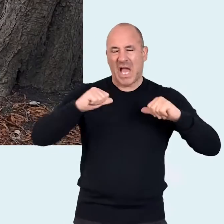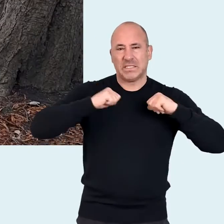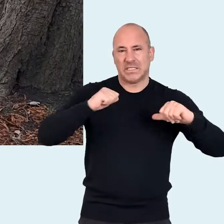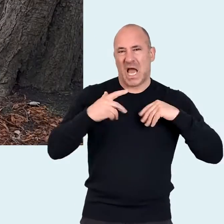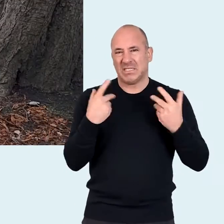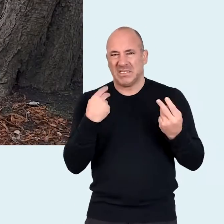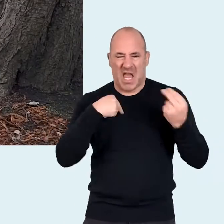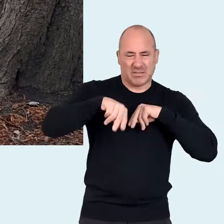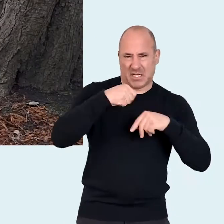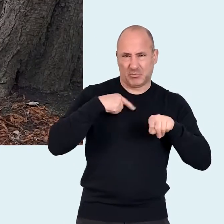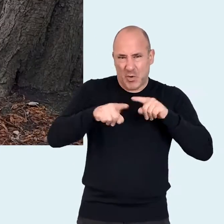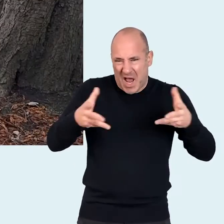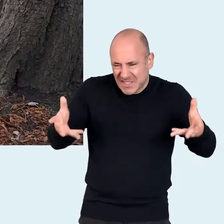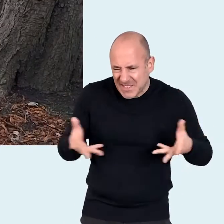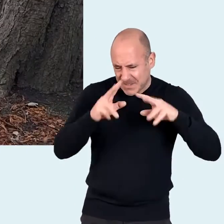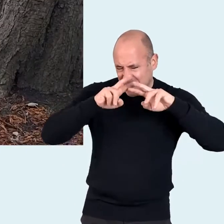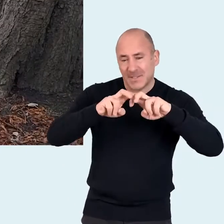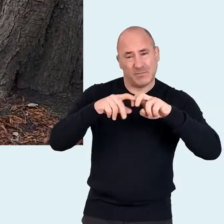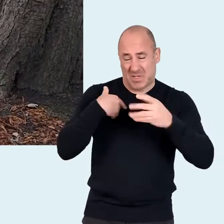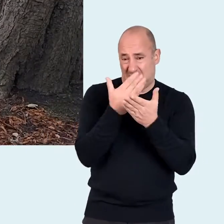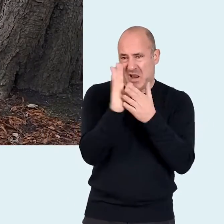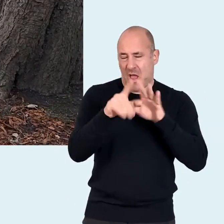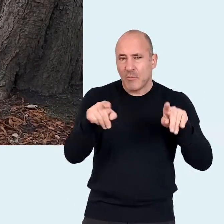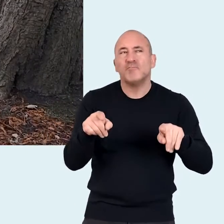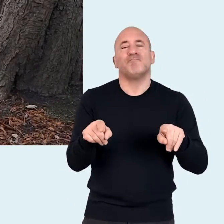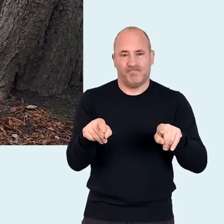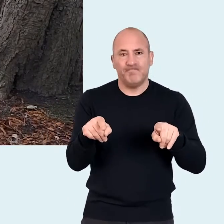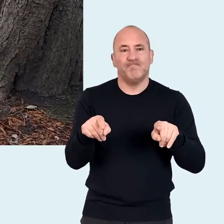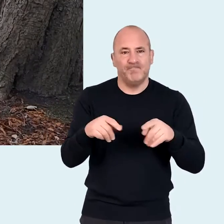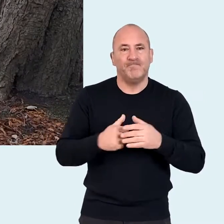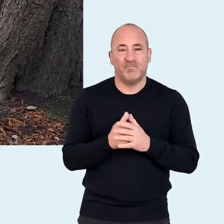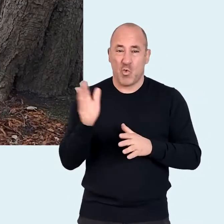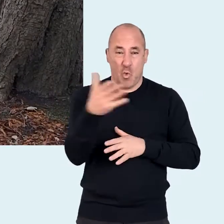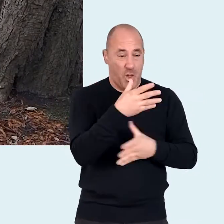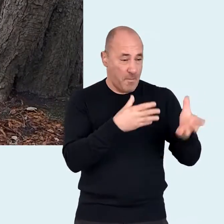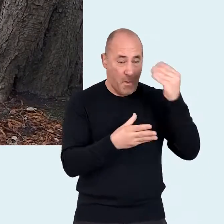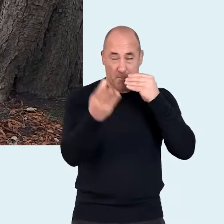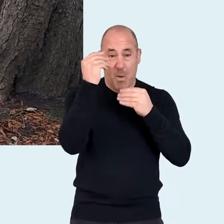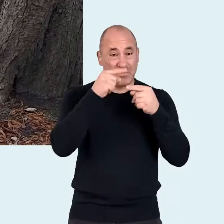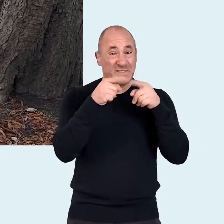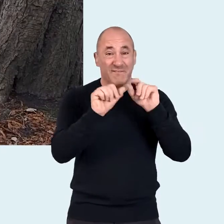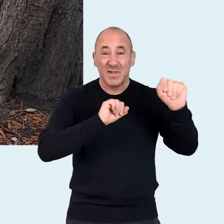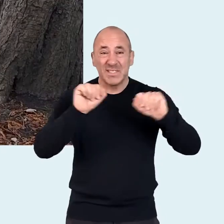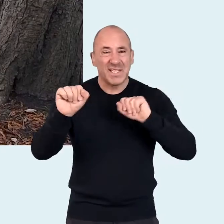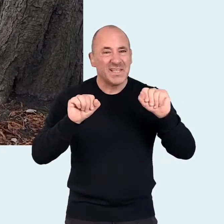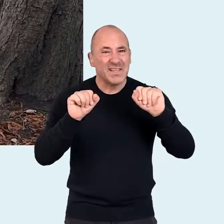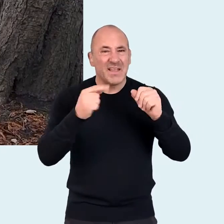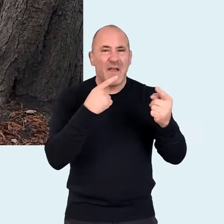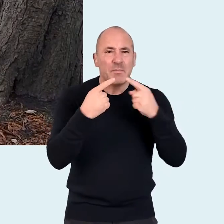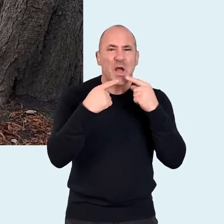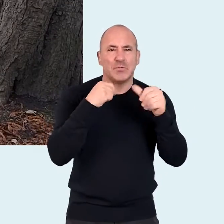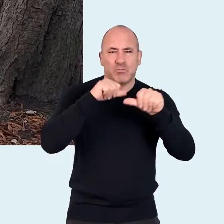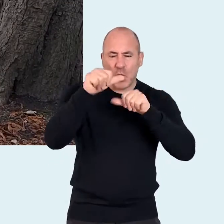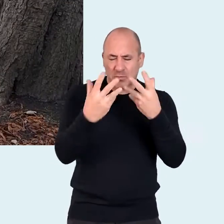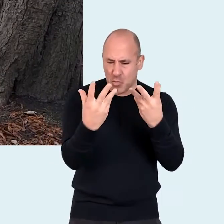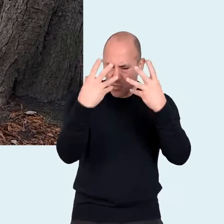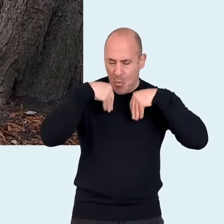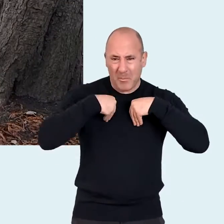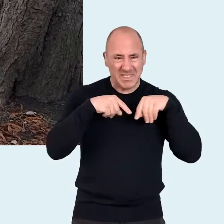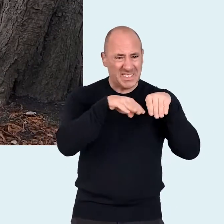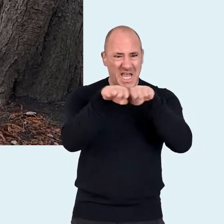material or exercises I'm trying to explore. Everyone learns differently and takes information